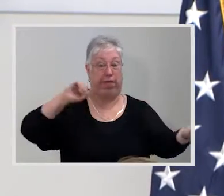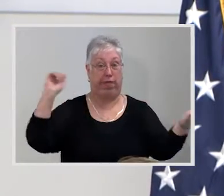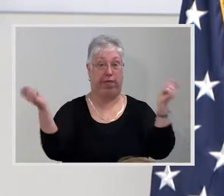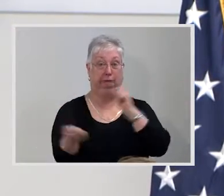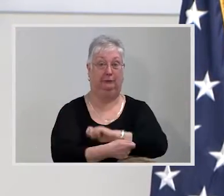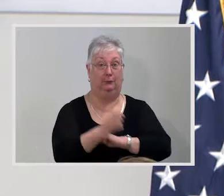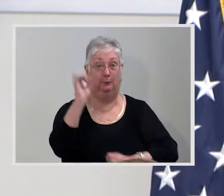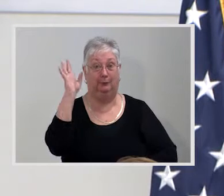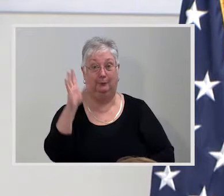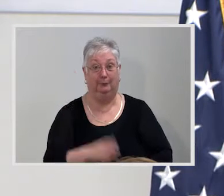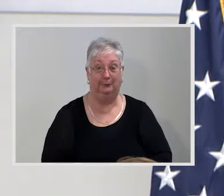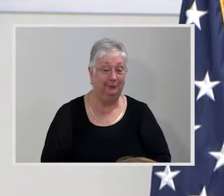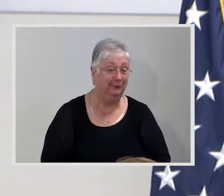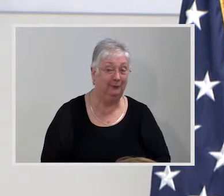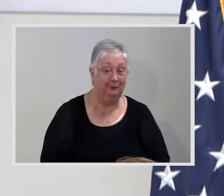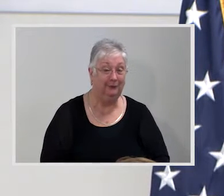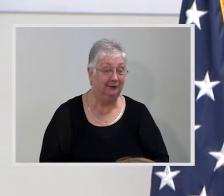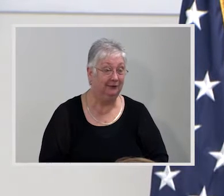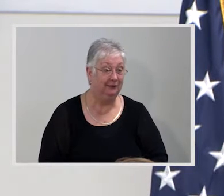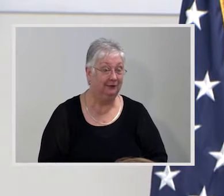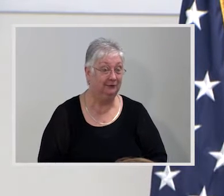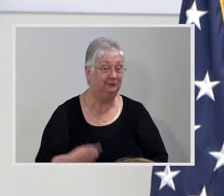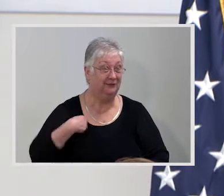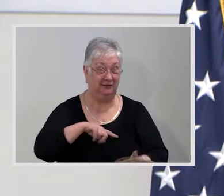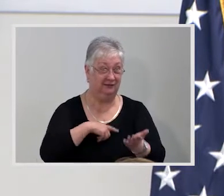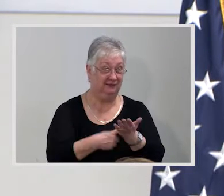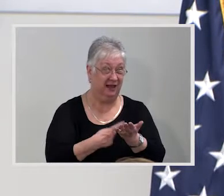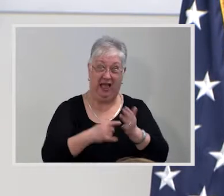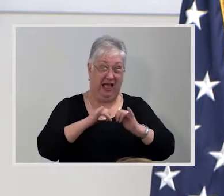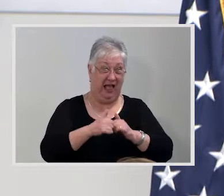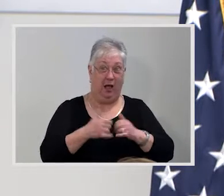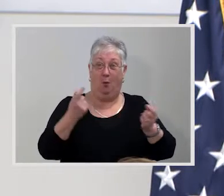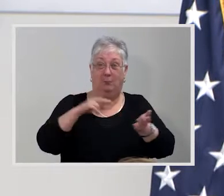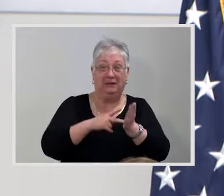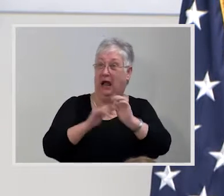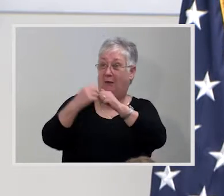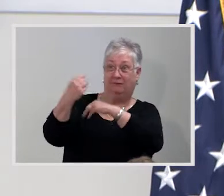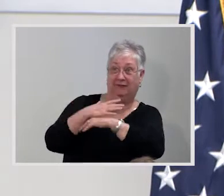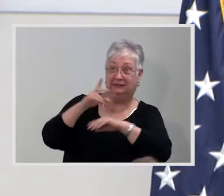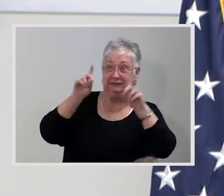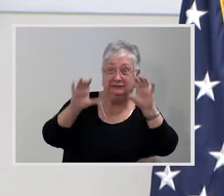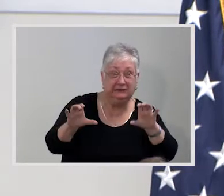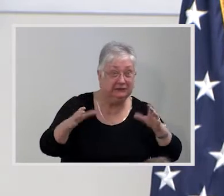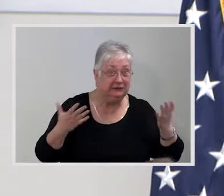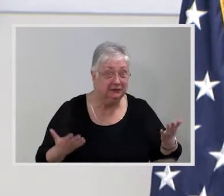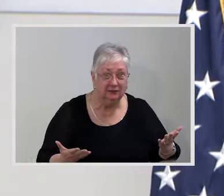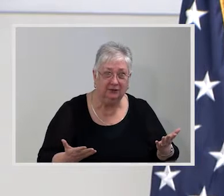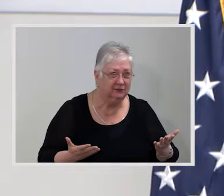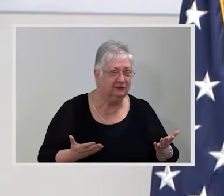WHAT THAT MEANS FOR THE OPERATION OF OUR GOVERNMENT, WHAT NOVEMBER 8th MEANS, WHAT THE ELECTION MEANS, WHAT A